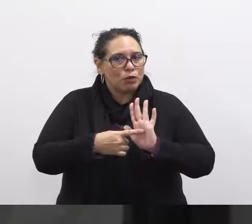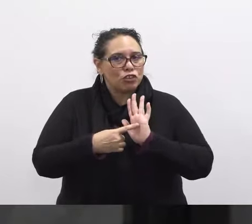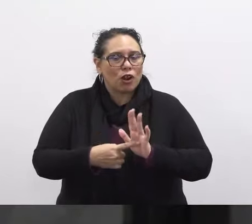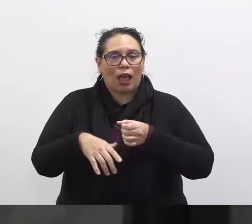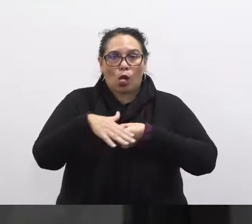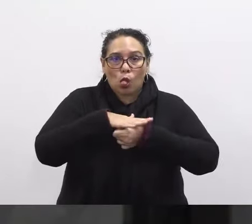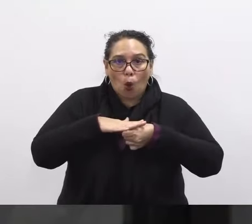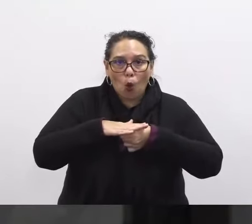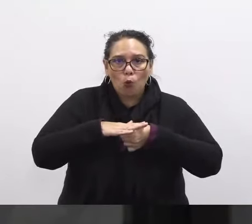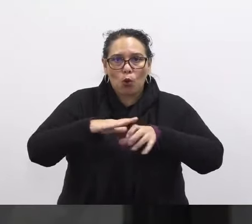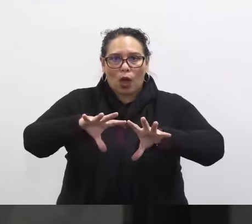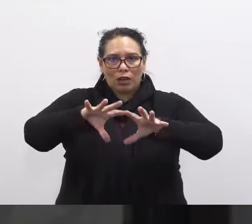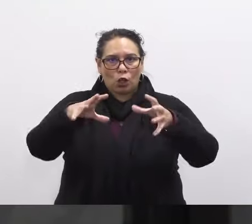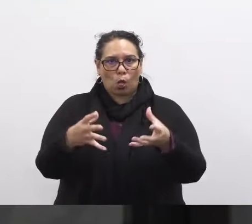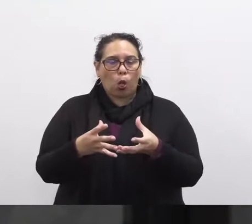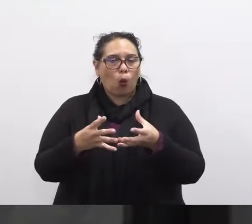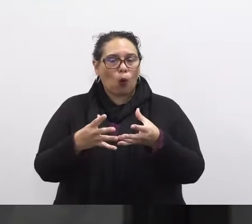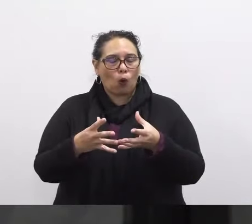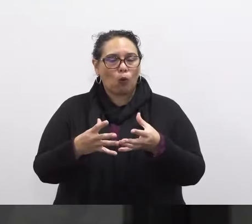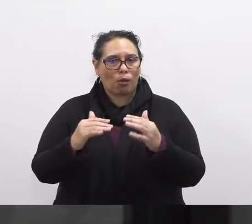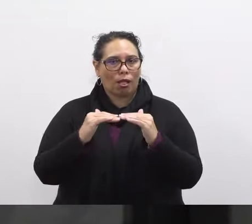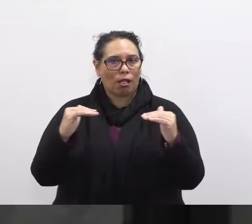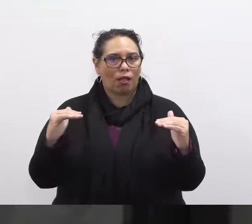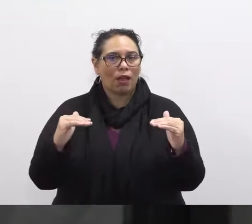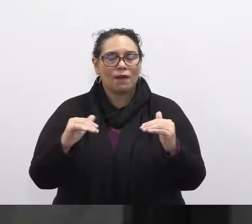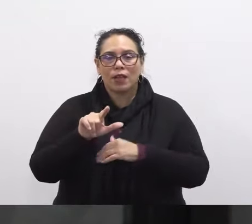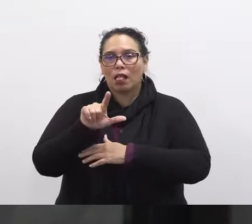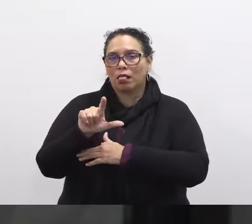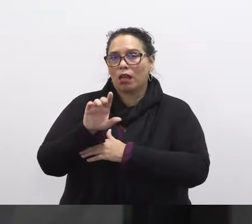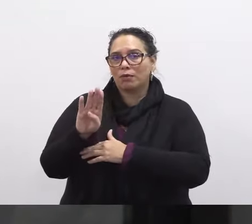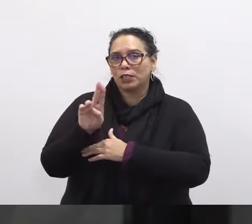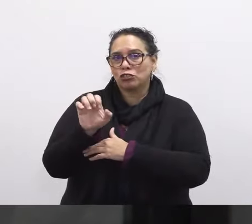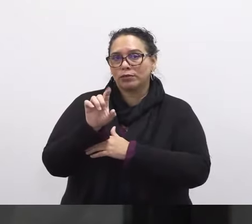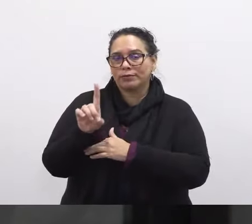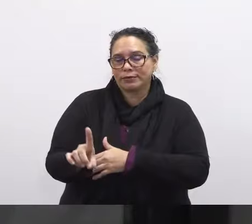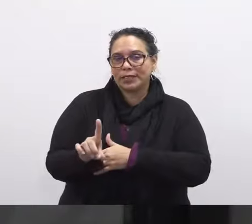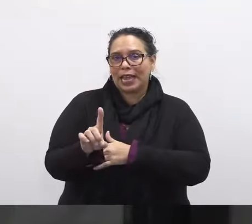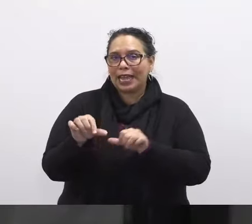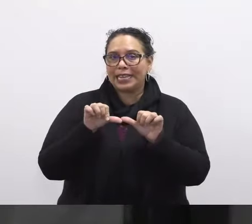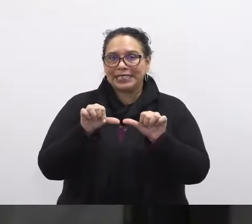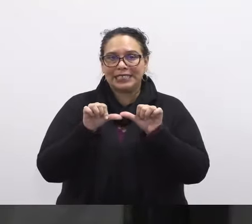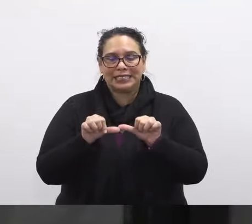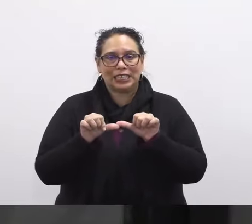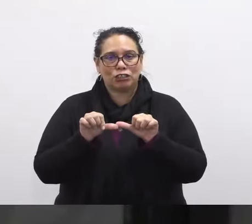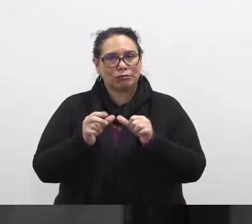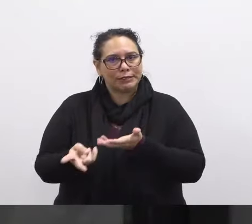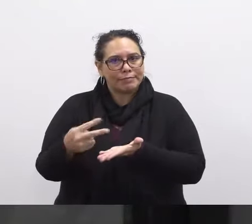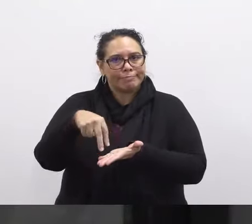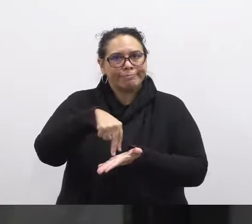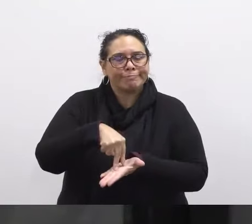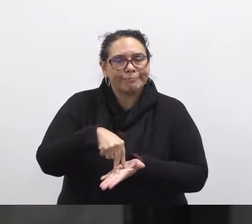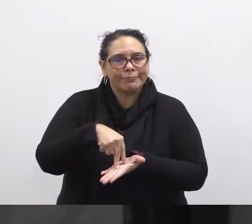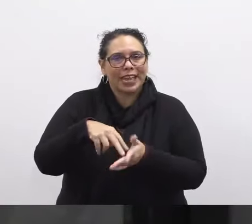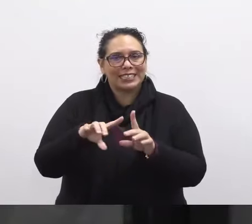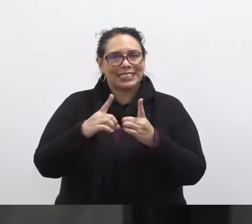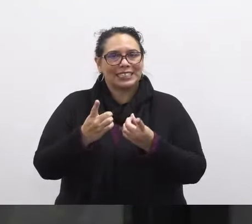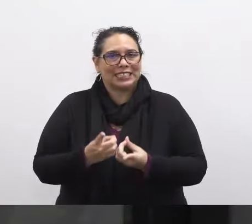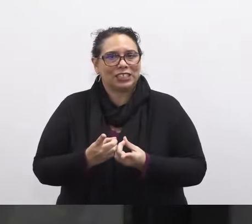and global scale that Long Beach Unified, continues to stand as a district that puts students first.